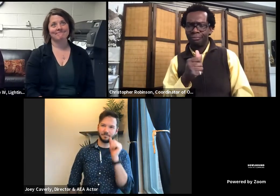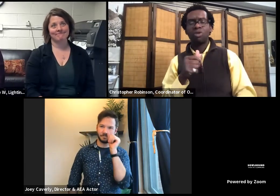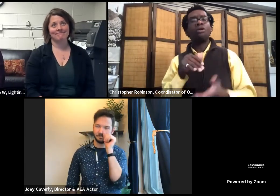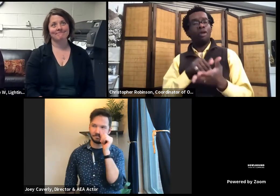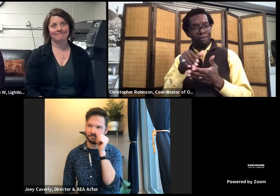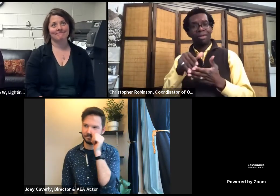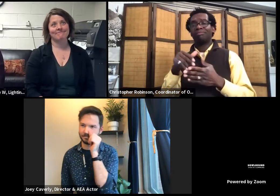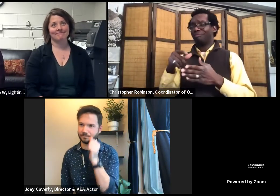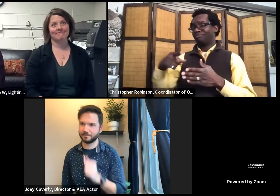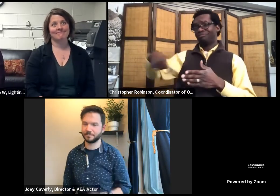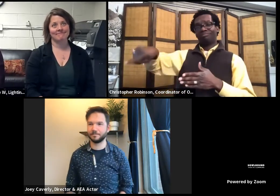You're not.